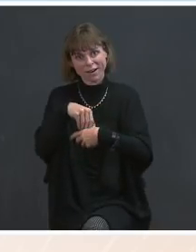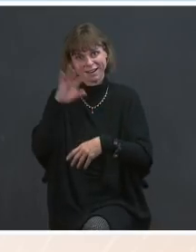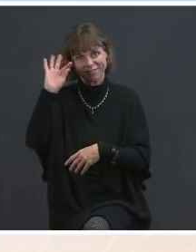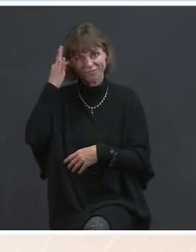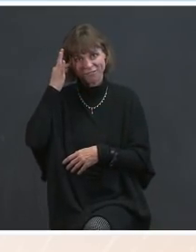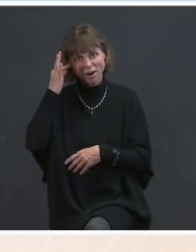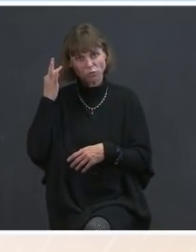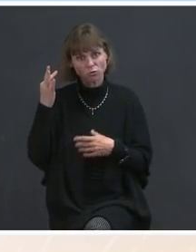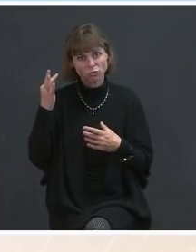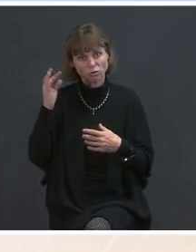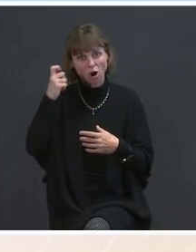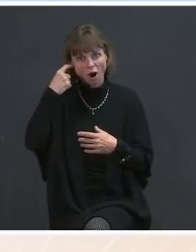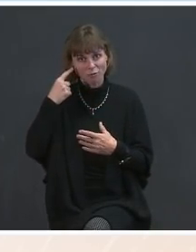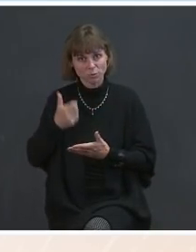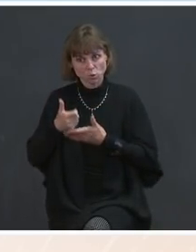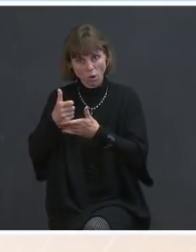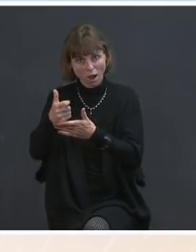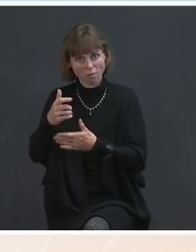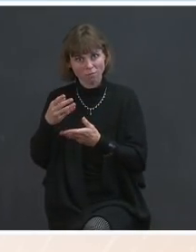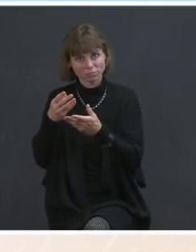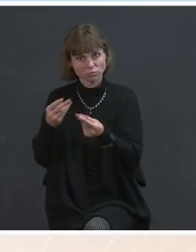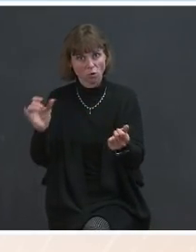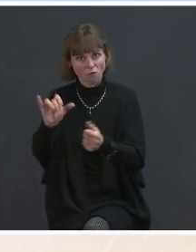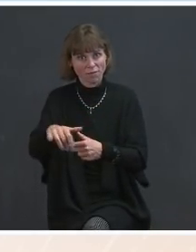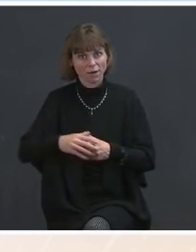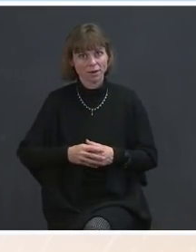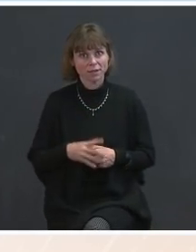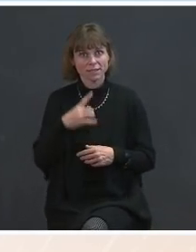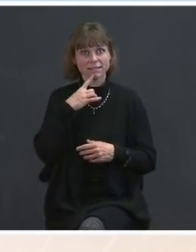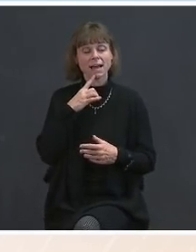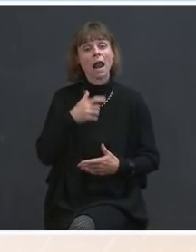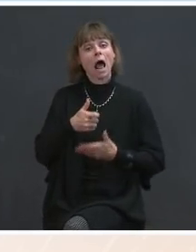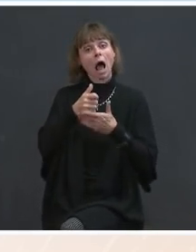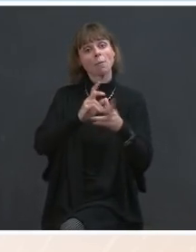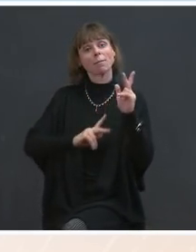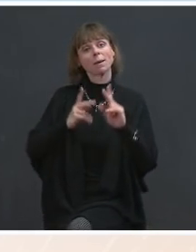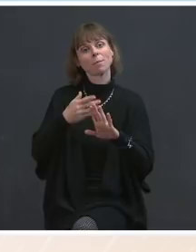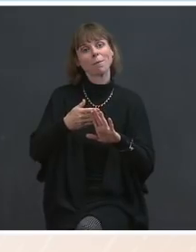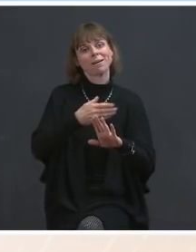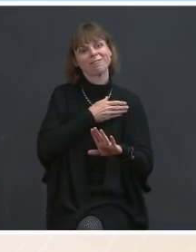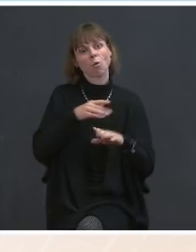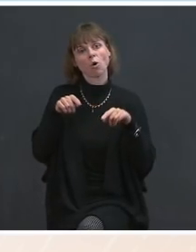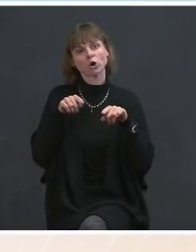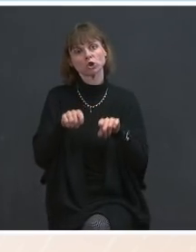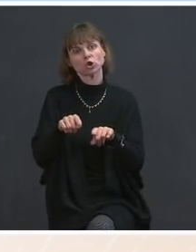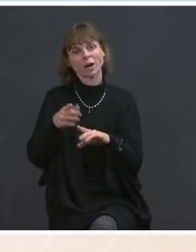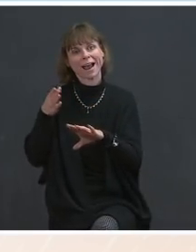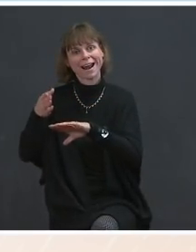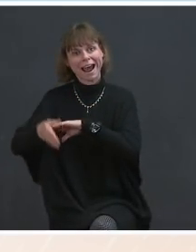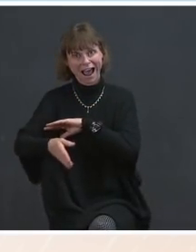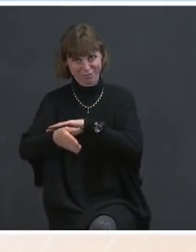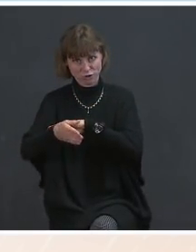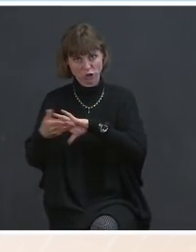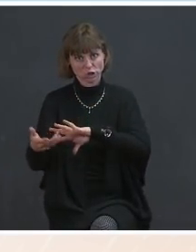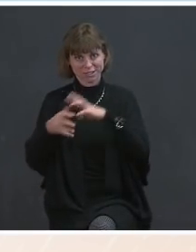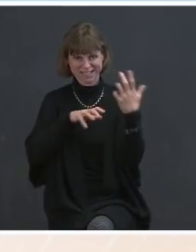their mission is helping people before, during, and after disasters. We've heard you say that it's a problem,